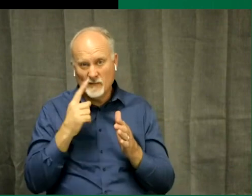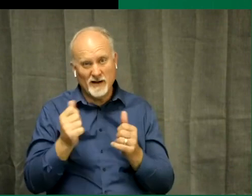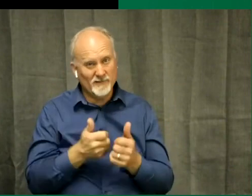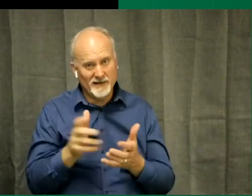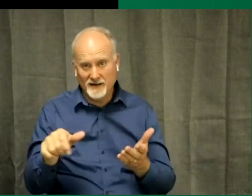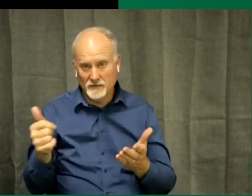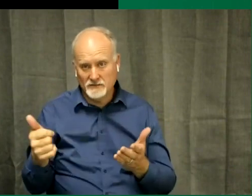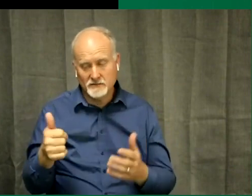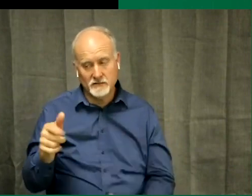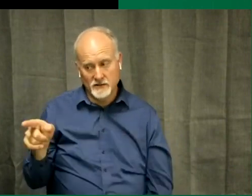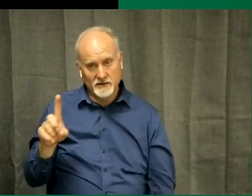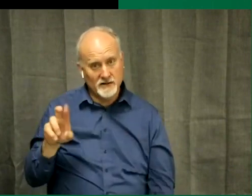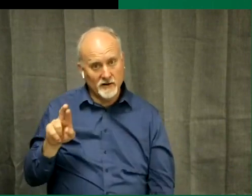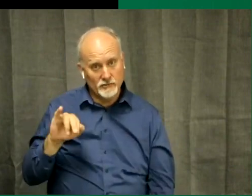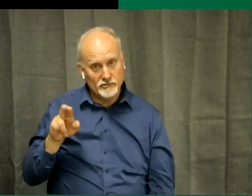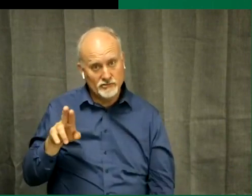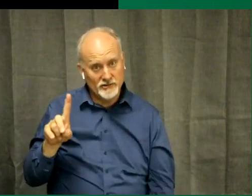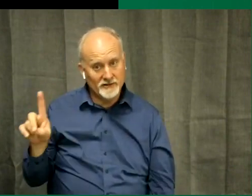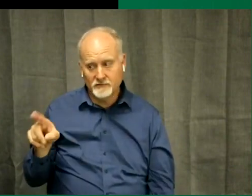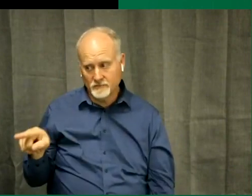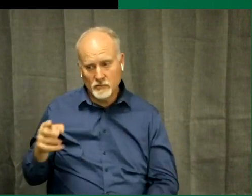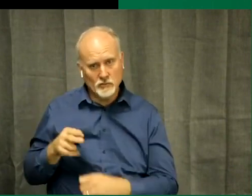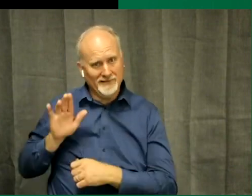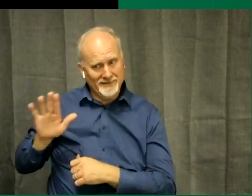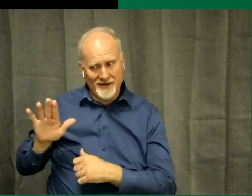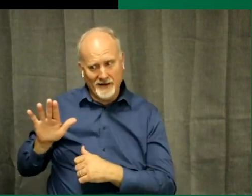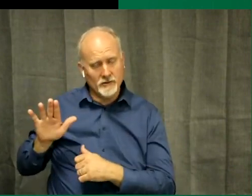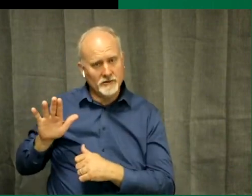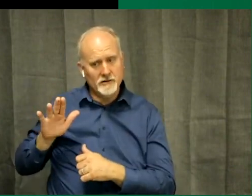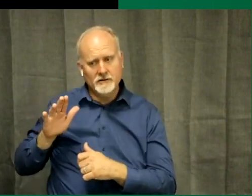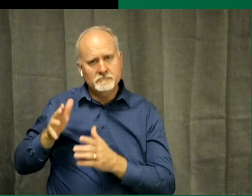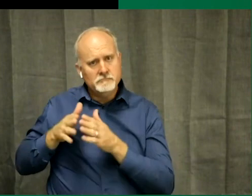from dr judd that we're using public health decisions and information from public health